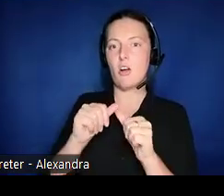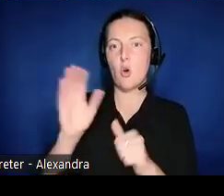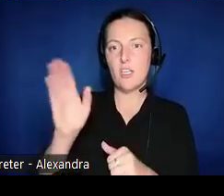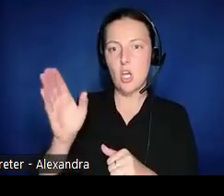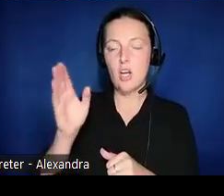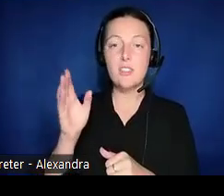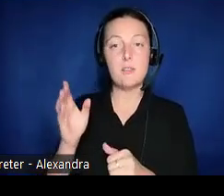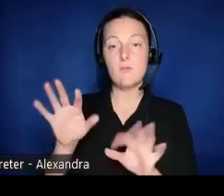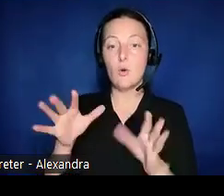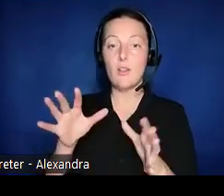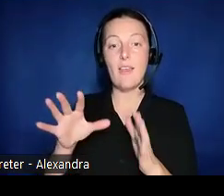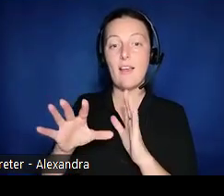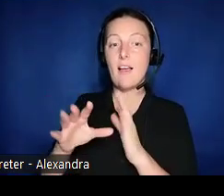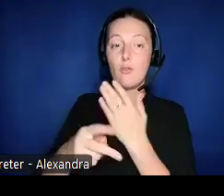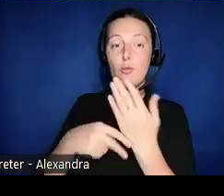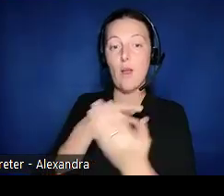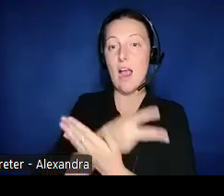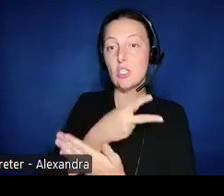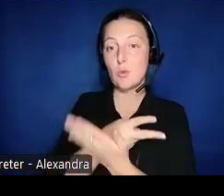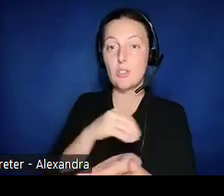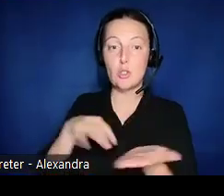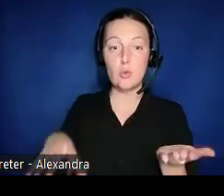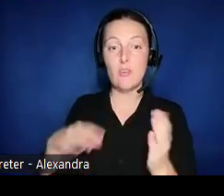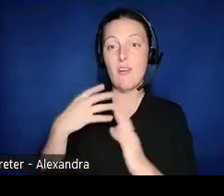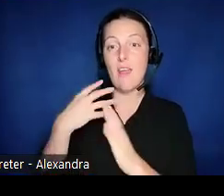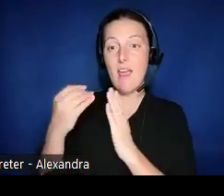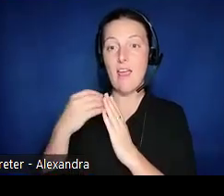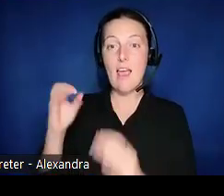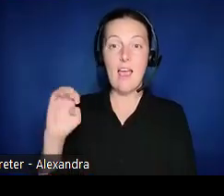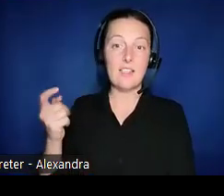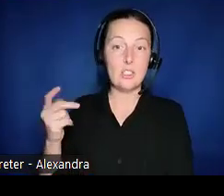student externship, which would allow us to recruit a graduate student from uh ideally the